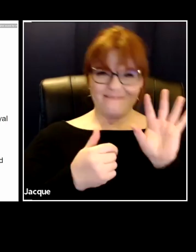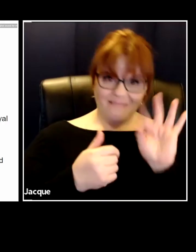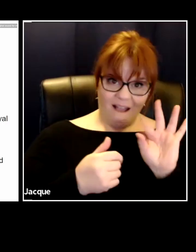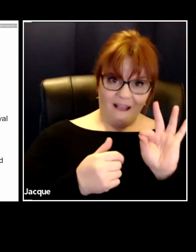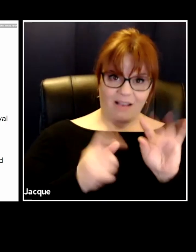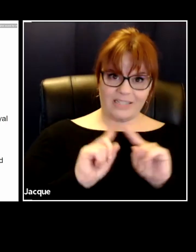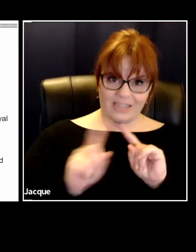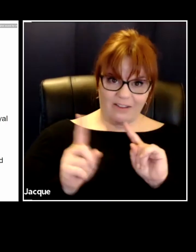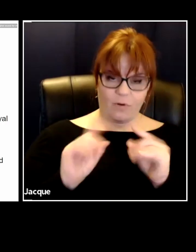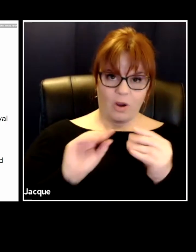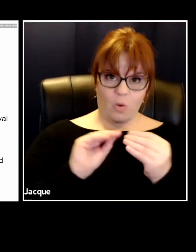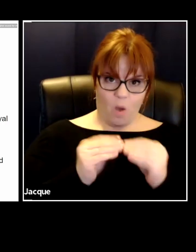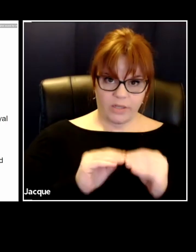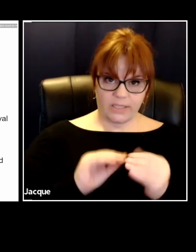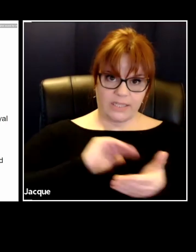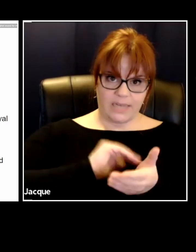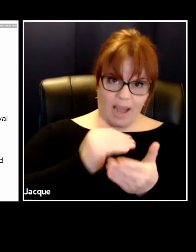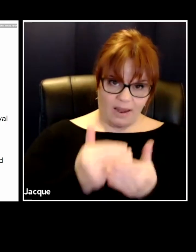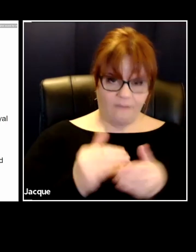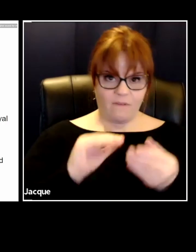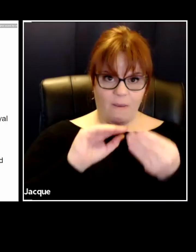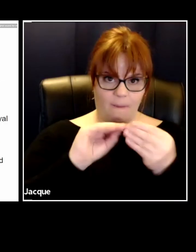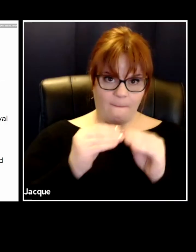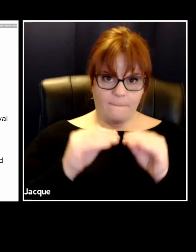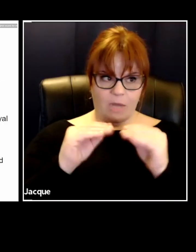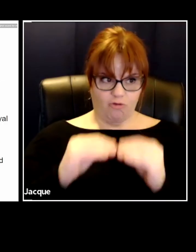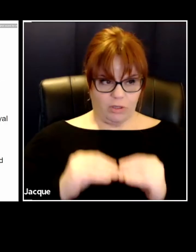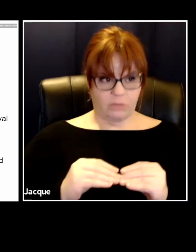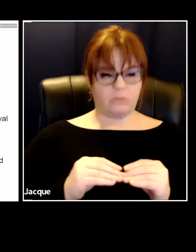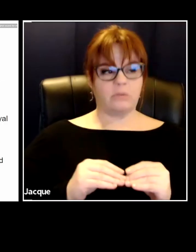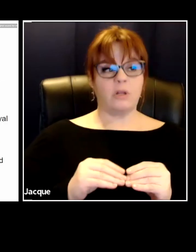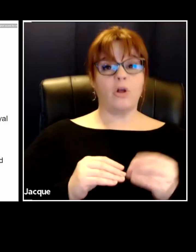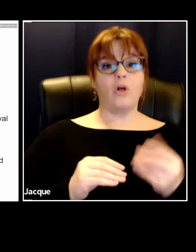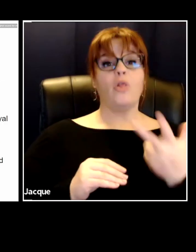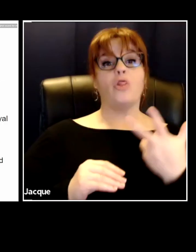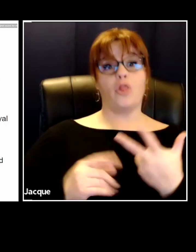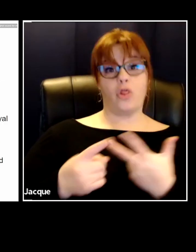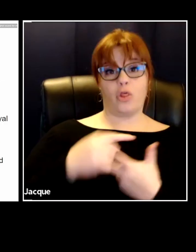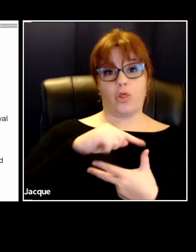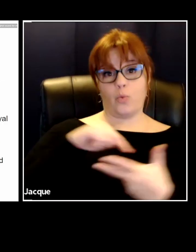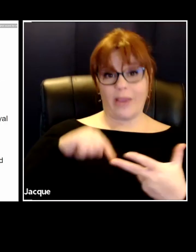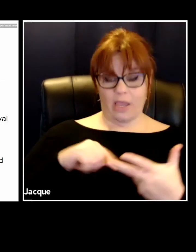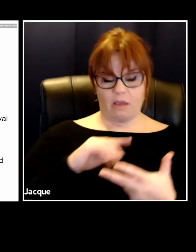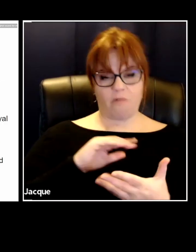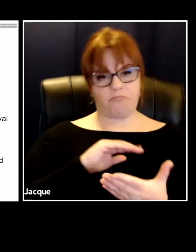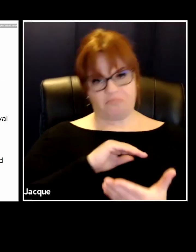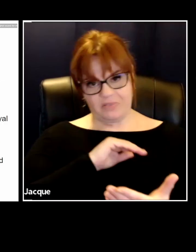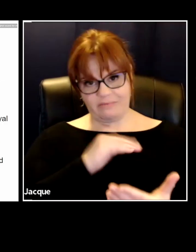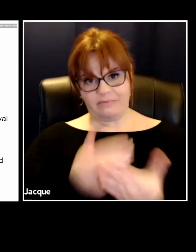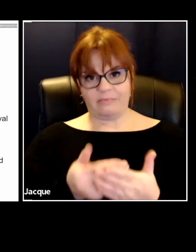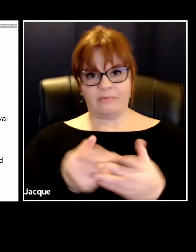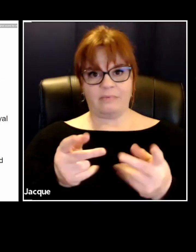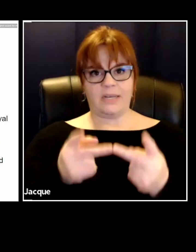Three of those uh, are uh, destination access measures, kind of similar to the access to